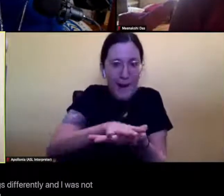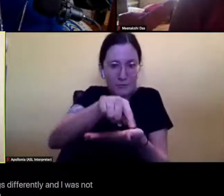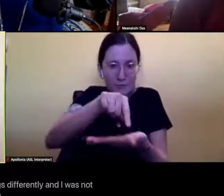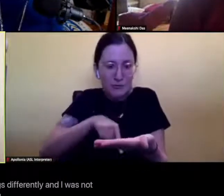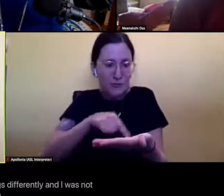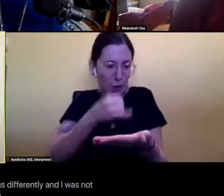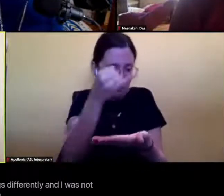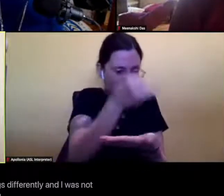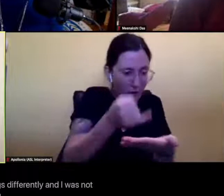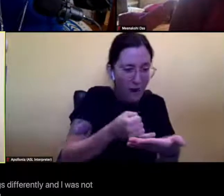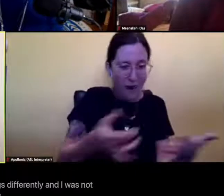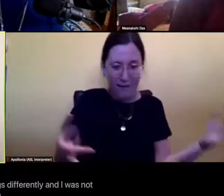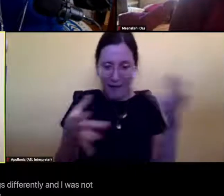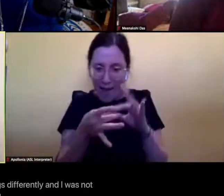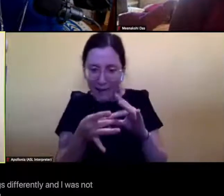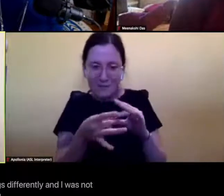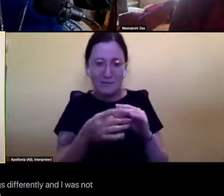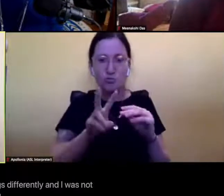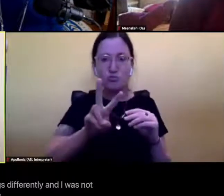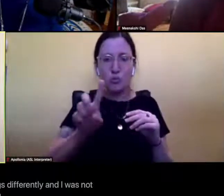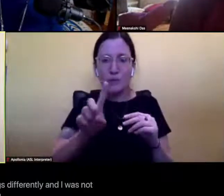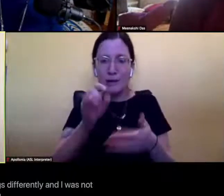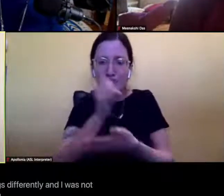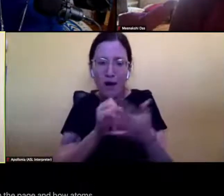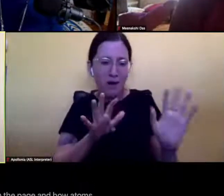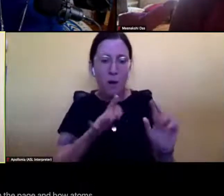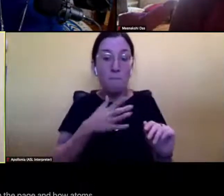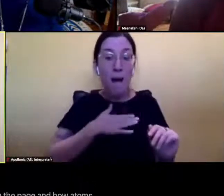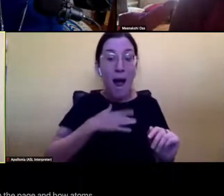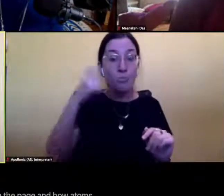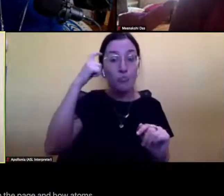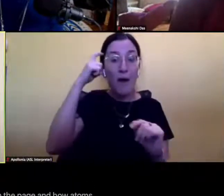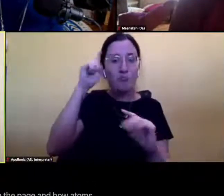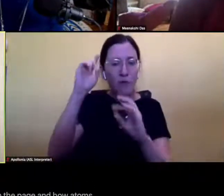by bonds in two dimensions. My brain could really think about that in three dimensions and I think